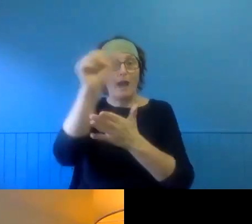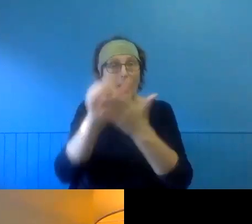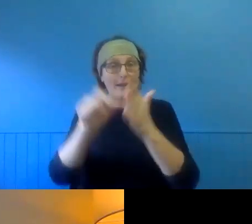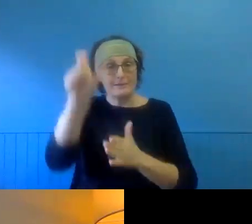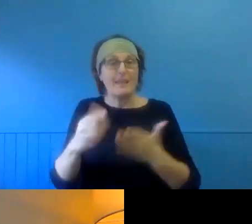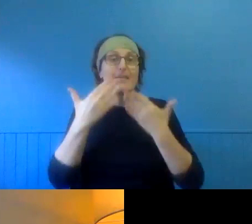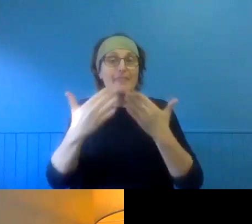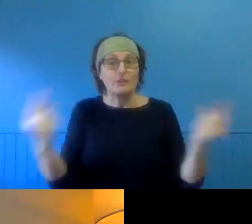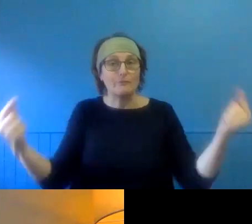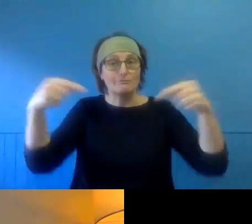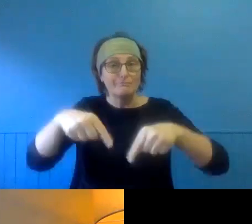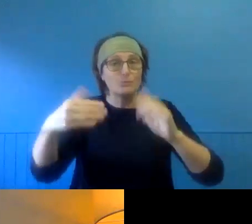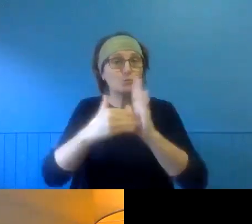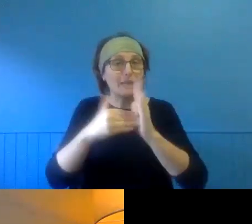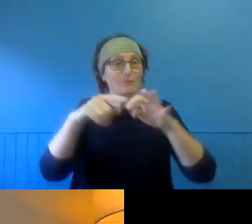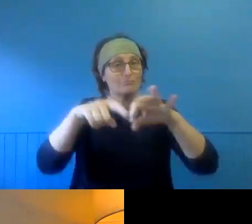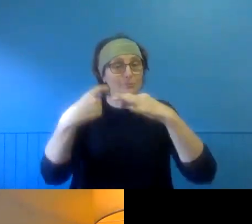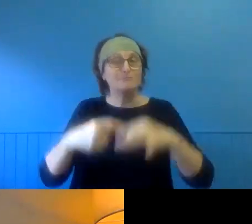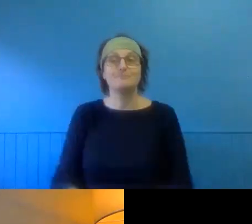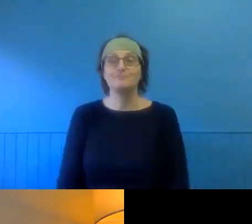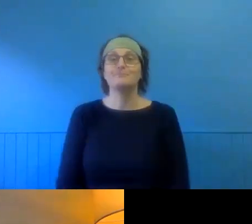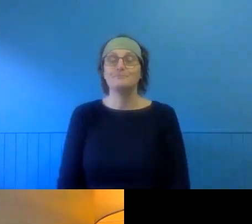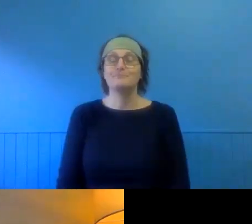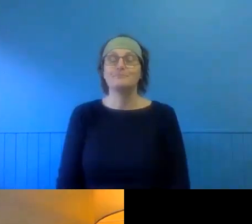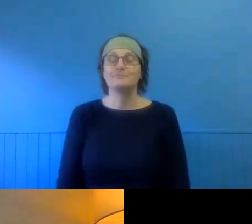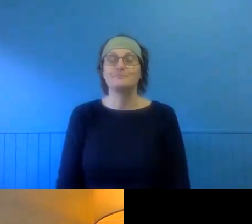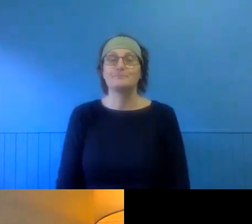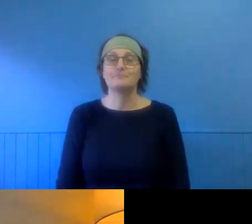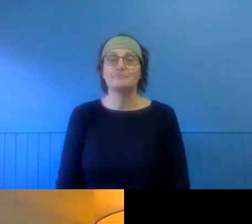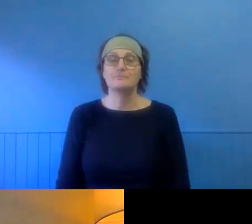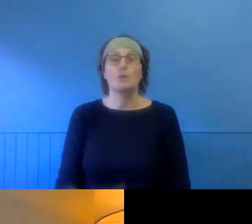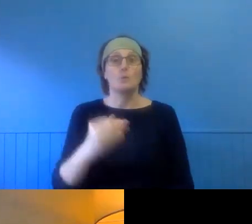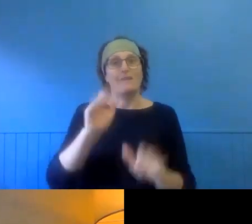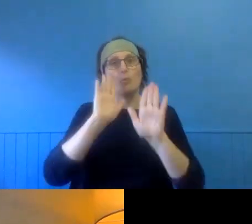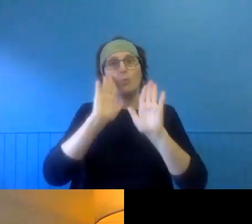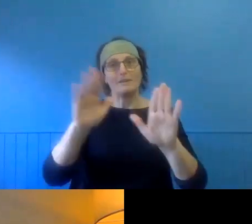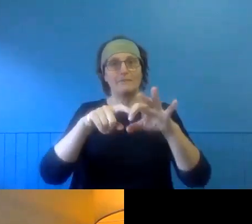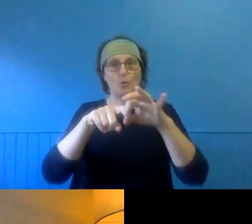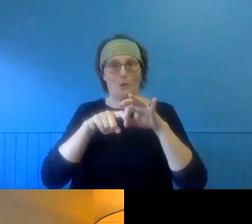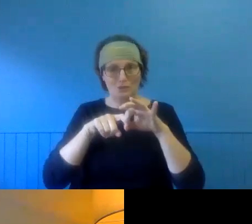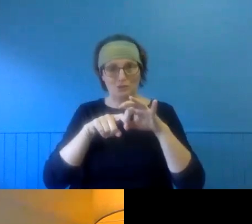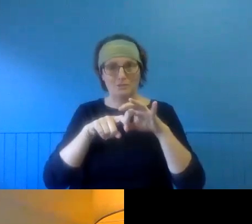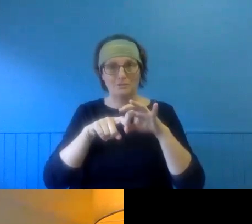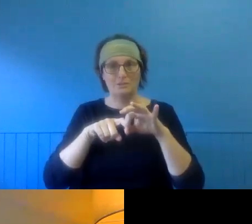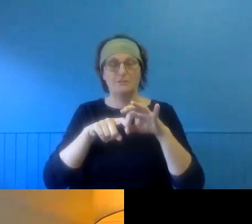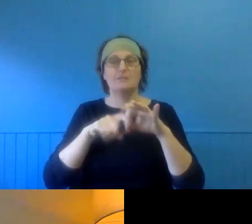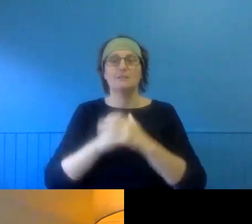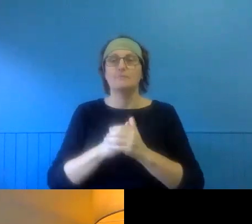conversations. We will start with a really wonderful questions that asks